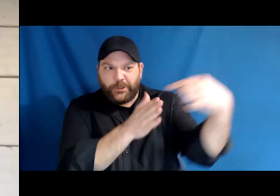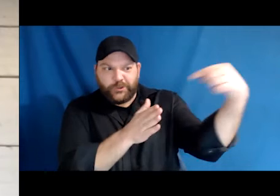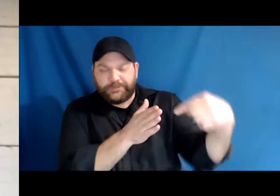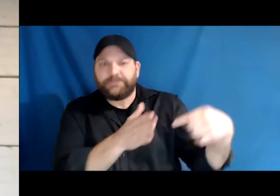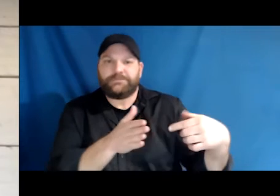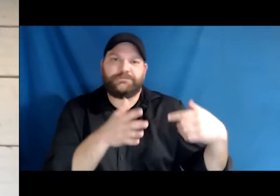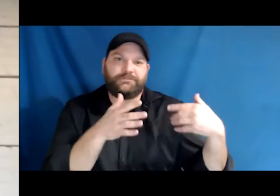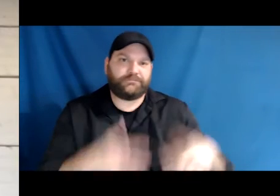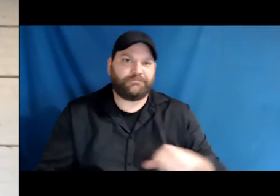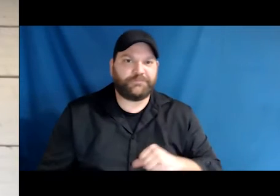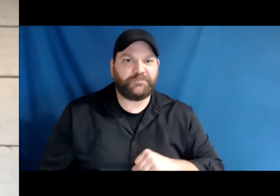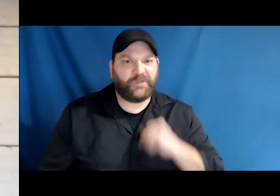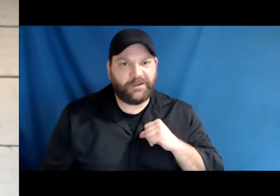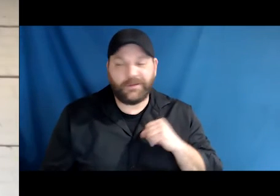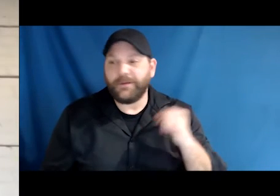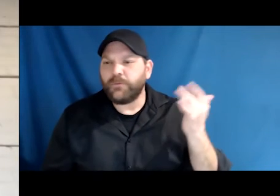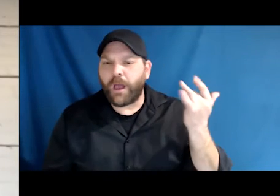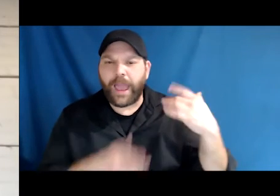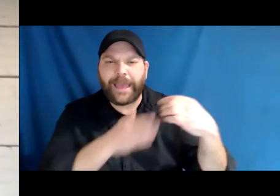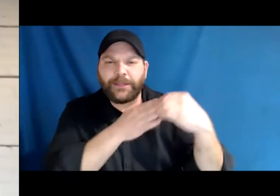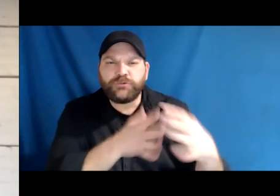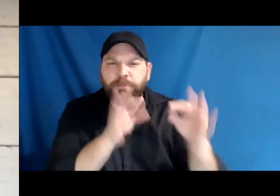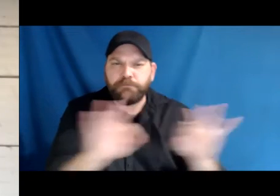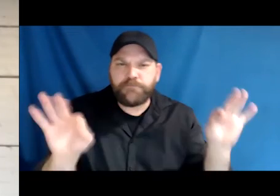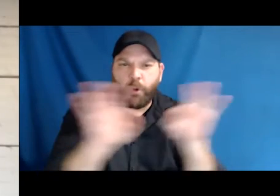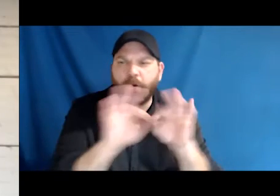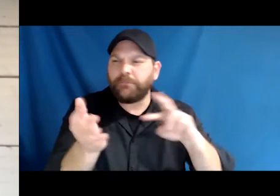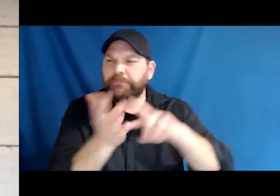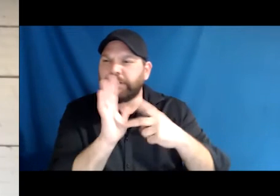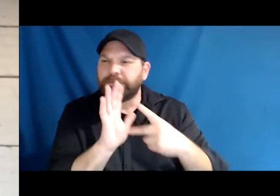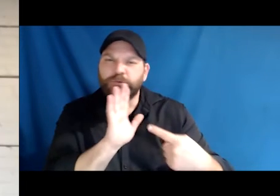strong relationships with people, not only on my team, but across the institution,